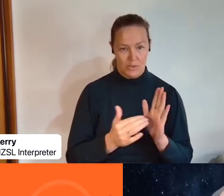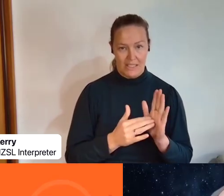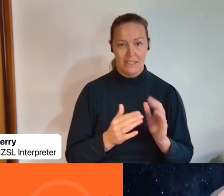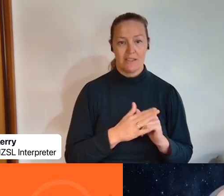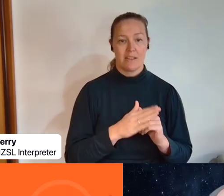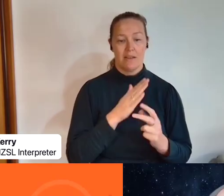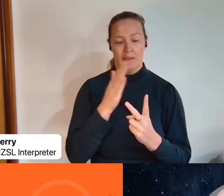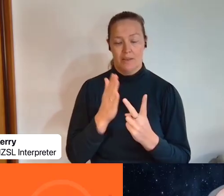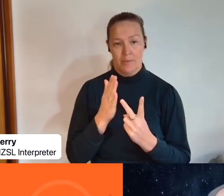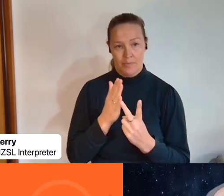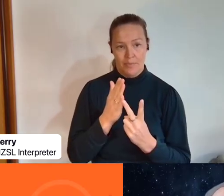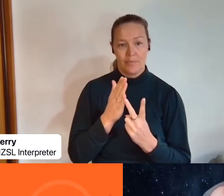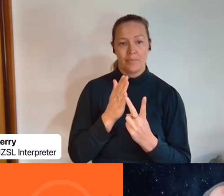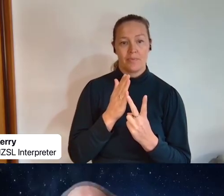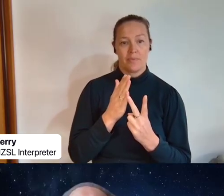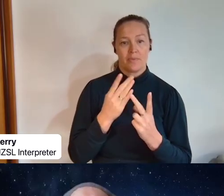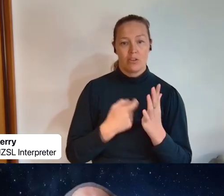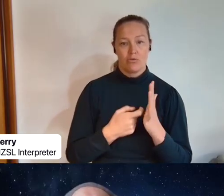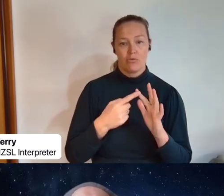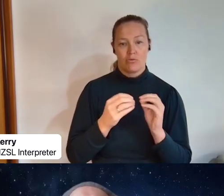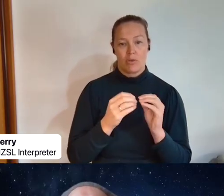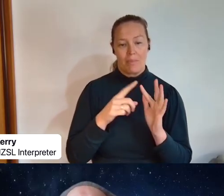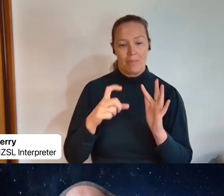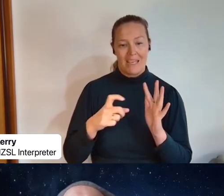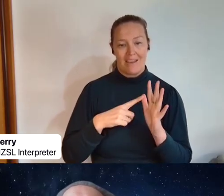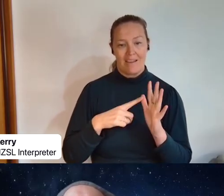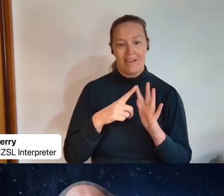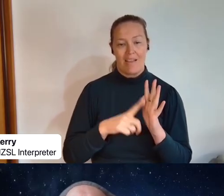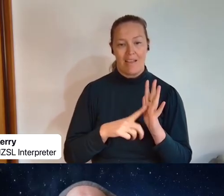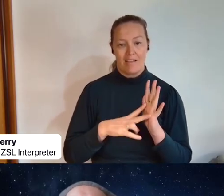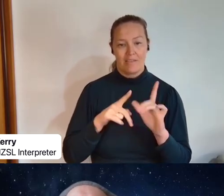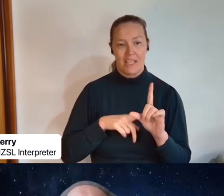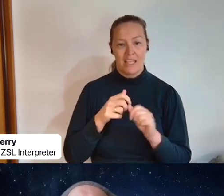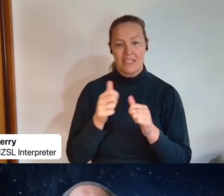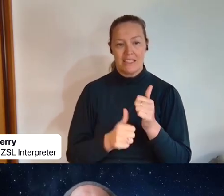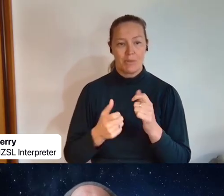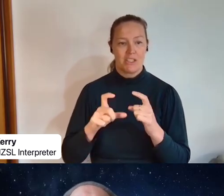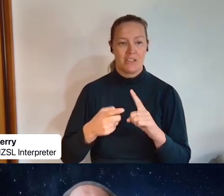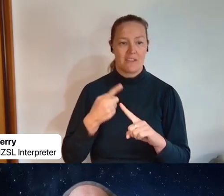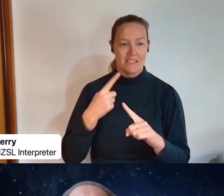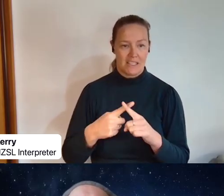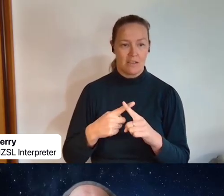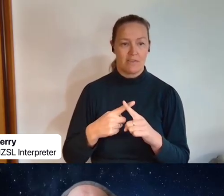We're going to have Rebecca Elvy, who is the Deputy Chief Executive of the outreach and